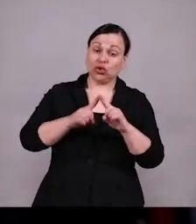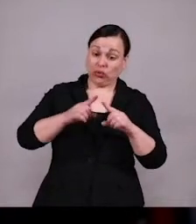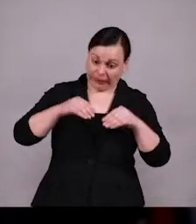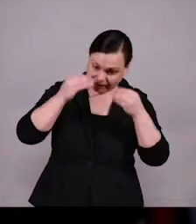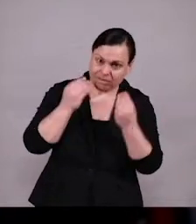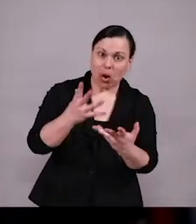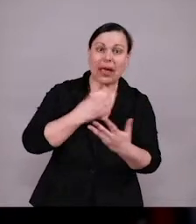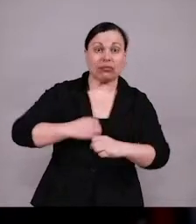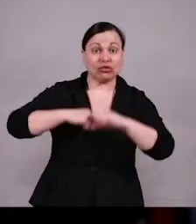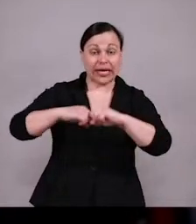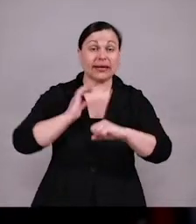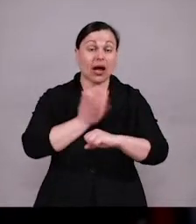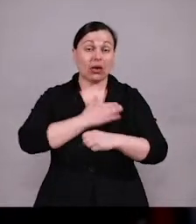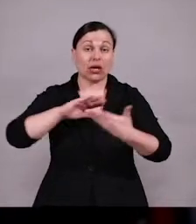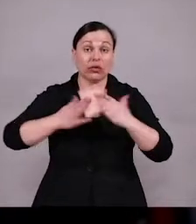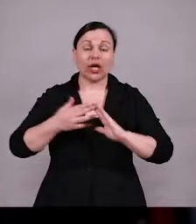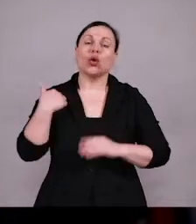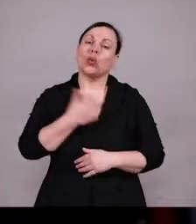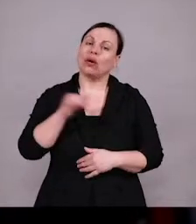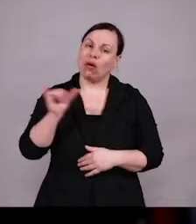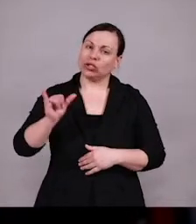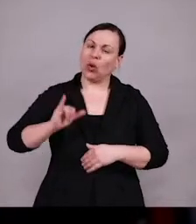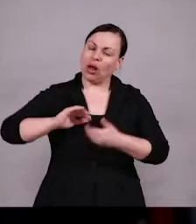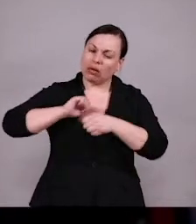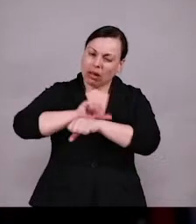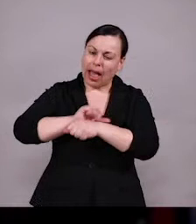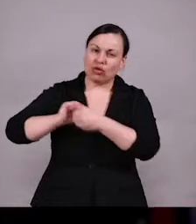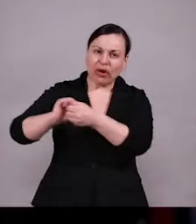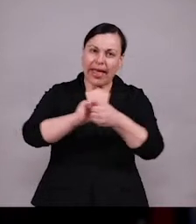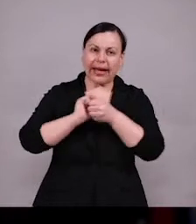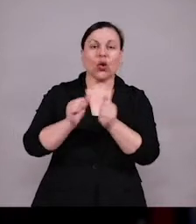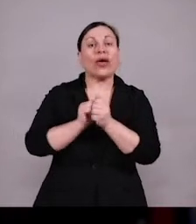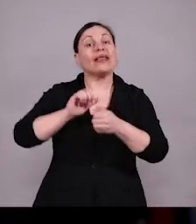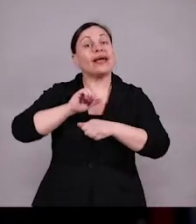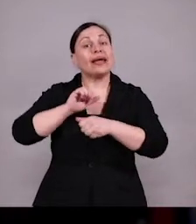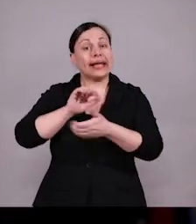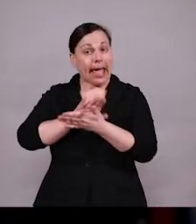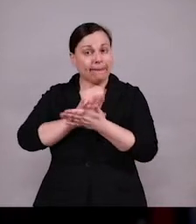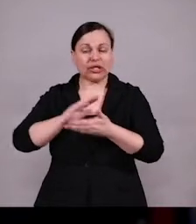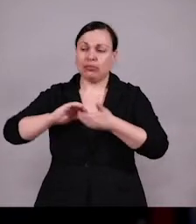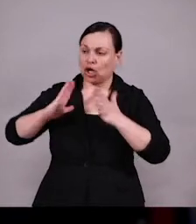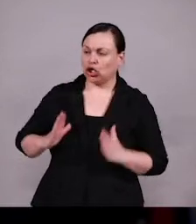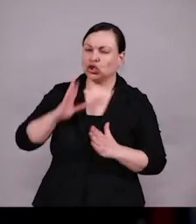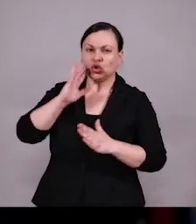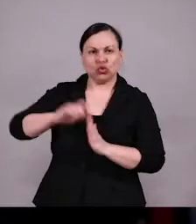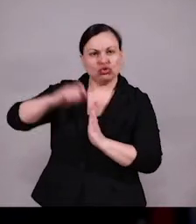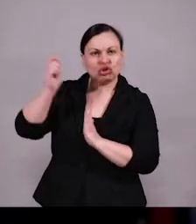our community. We are also collaborating with campus partners to draft a rapid response protocol